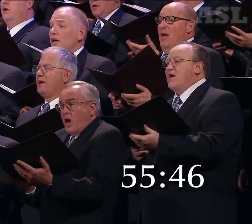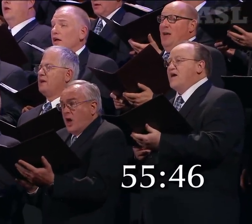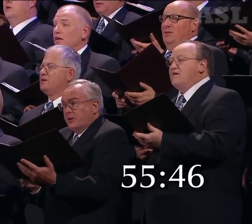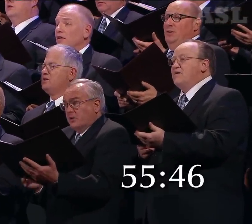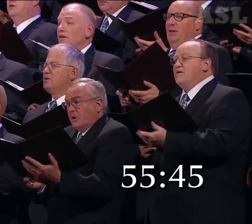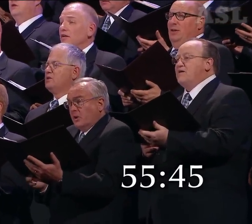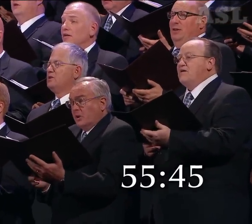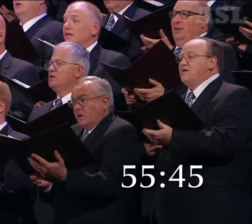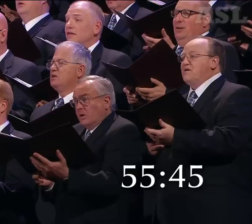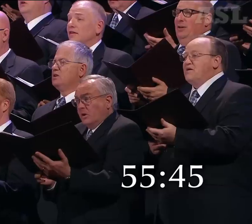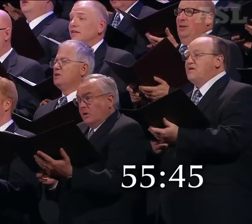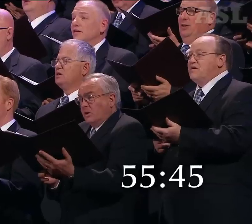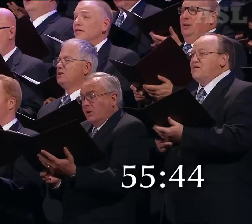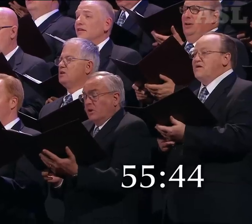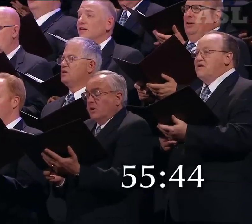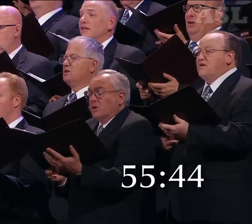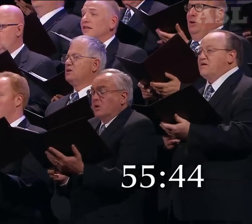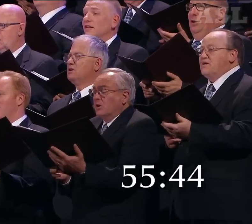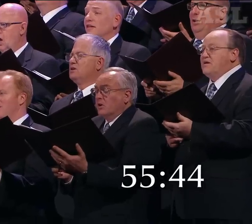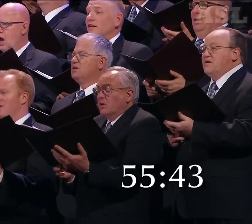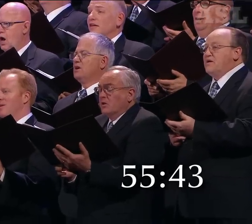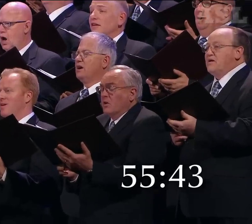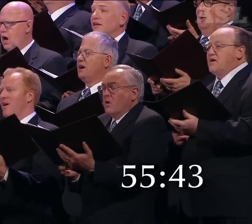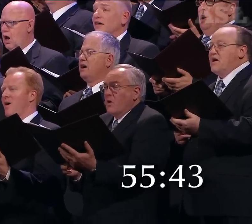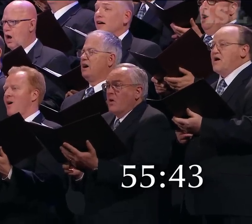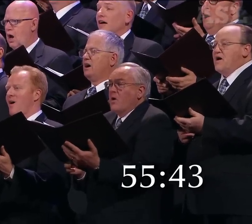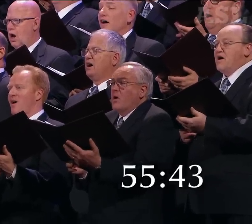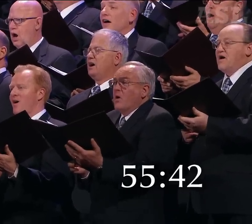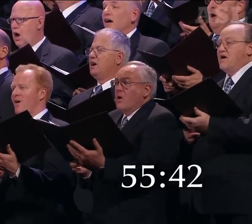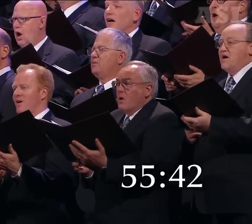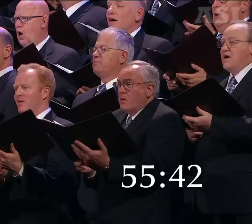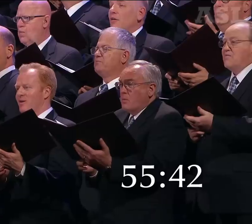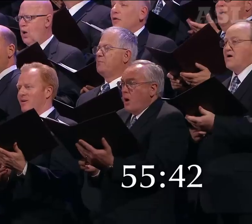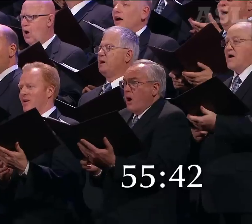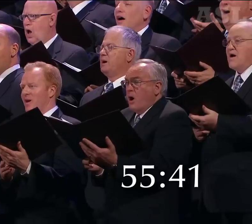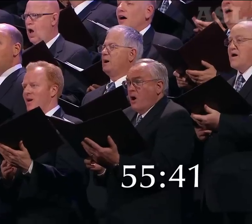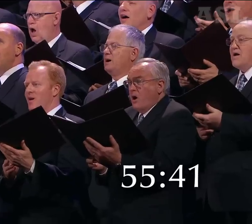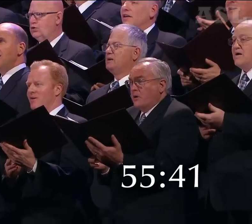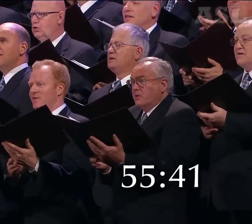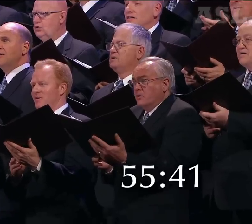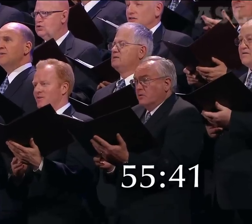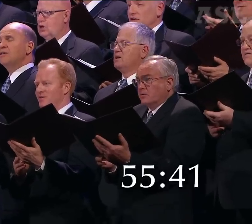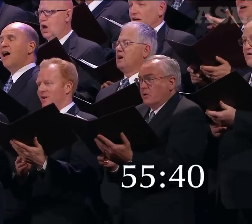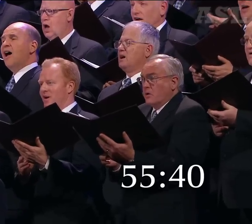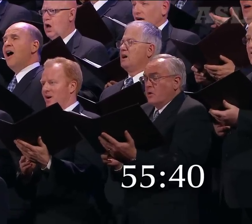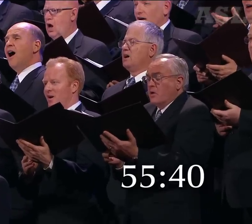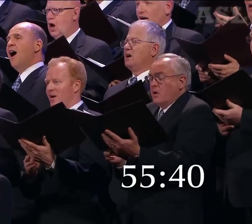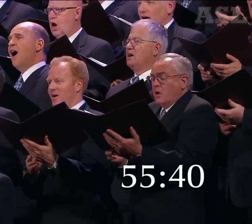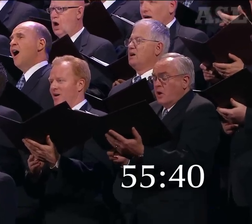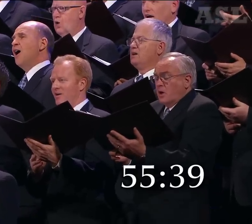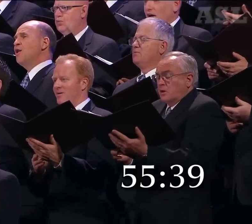THIS IS THE ENGLISH CLOSED CAPTION CHANNEL OF THE CHURCH OF JESUS CHRIST OF LATTER-DAY SAINTS.